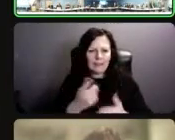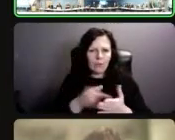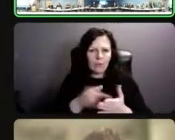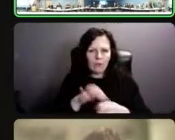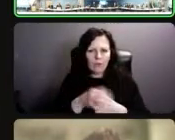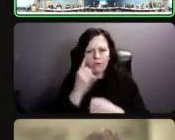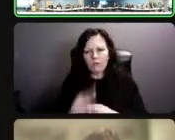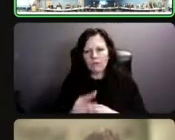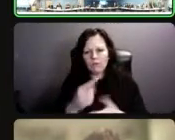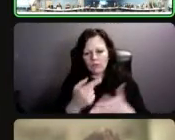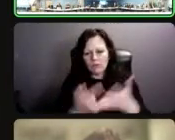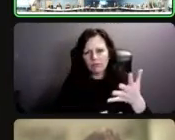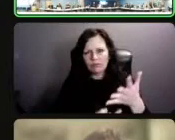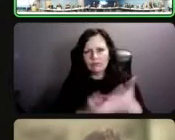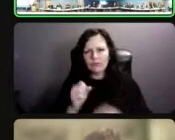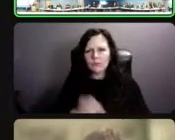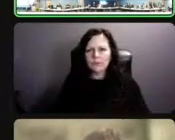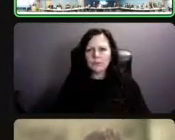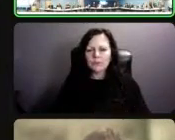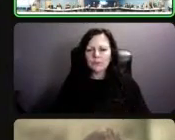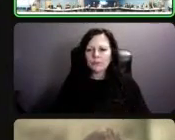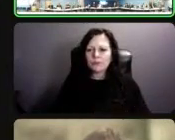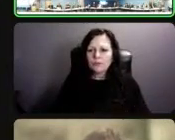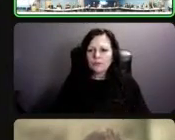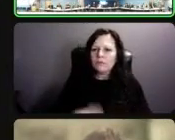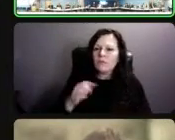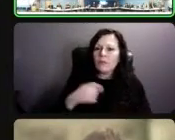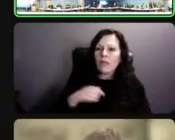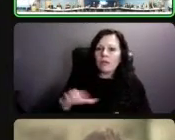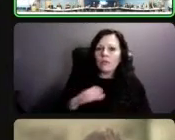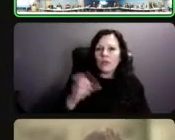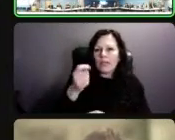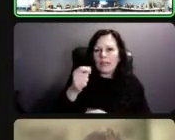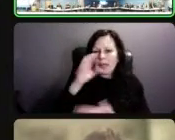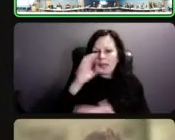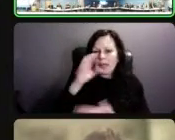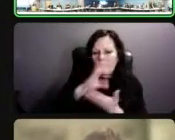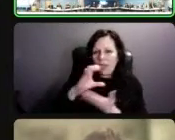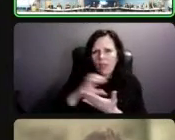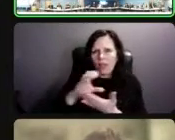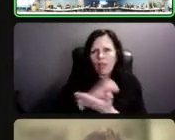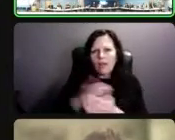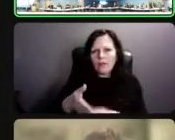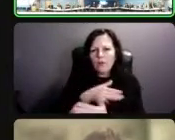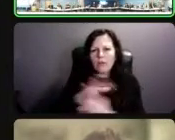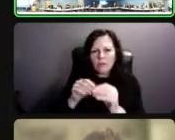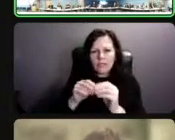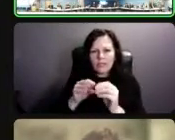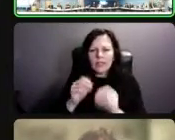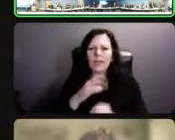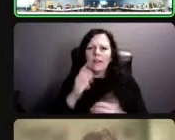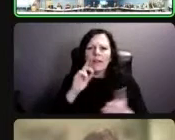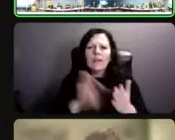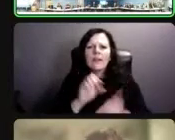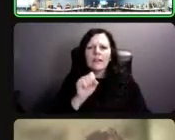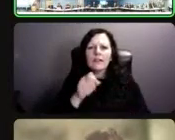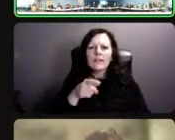OTHER THINGS.